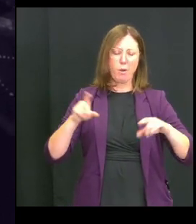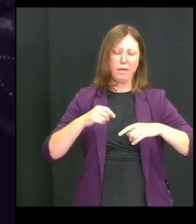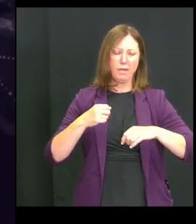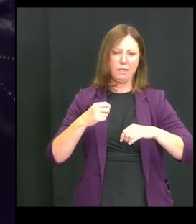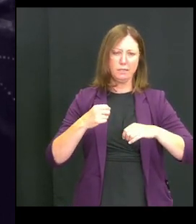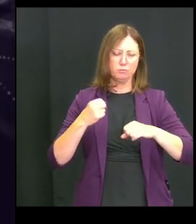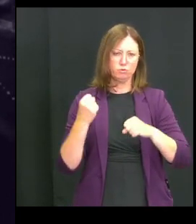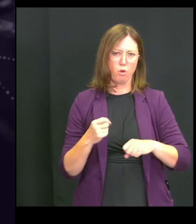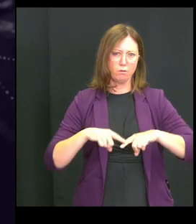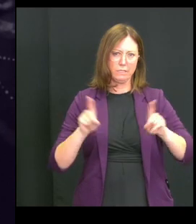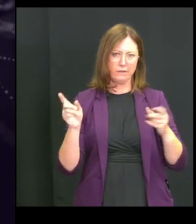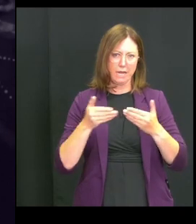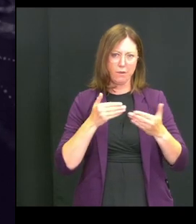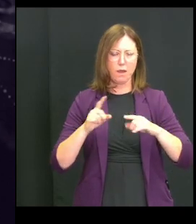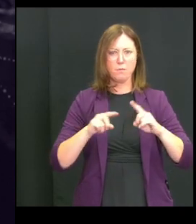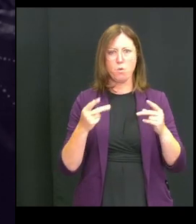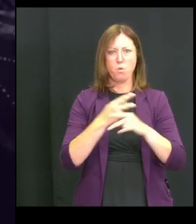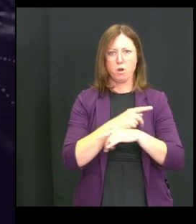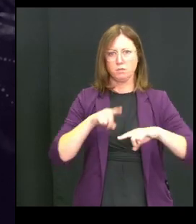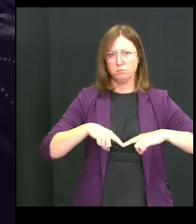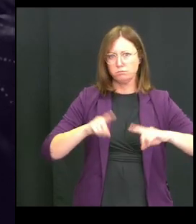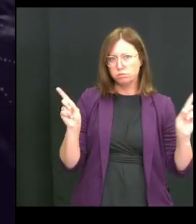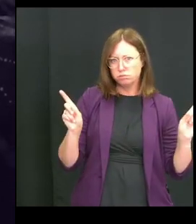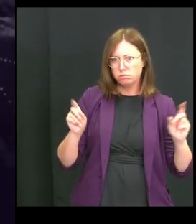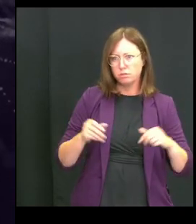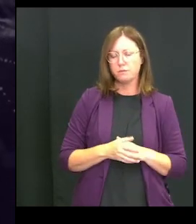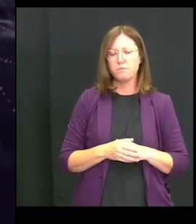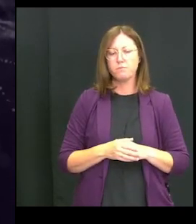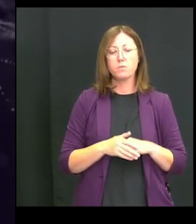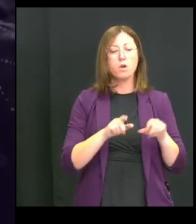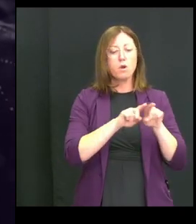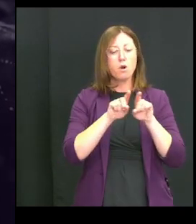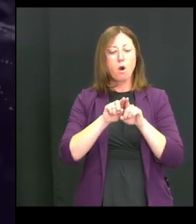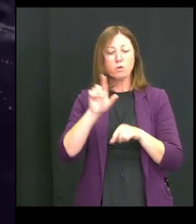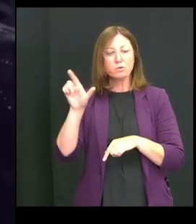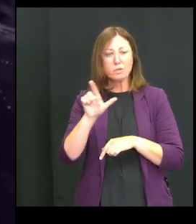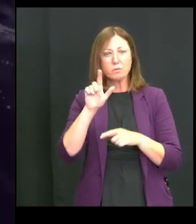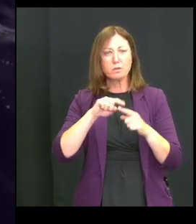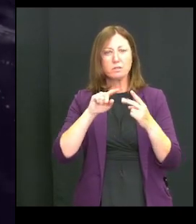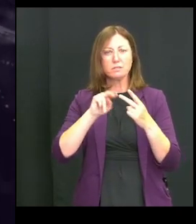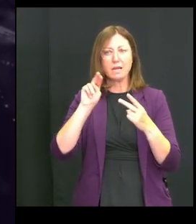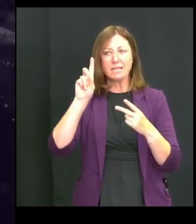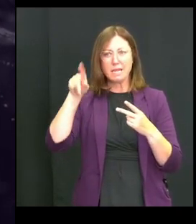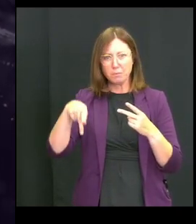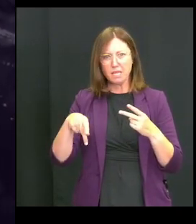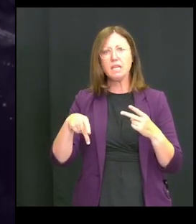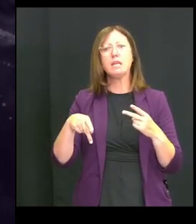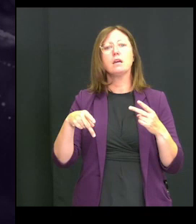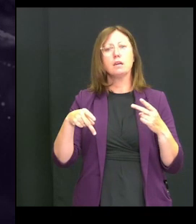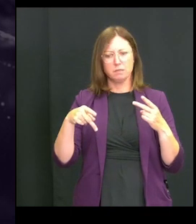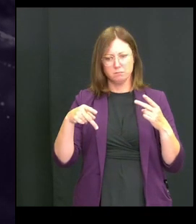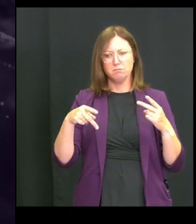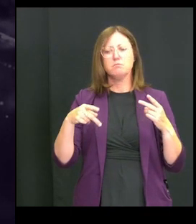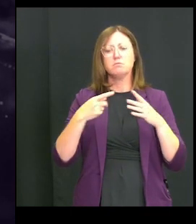And at the same time, the Liberals and NDP have converged over time in their ideological beliefs,